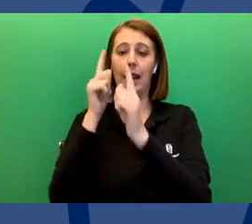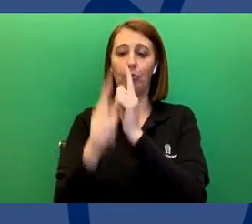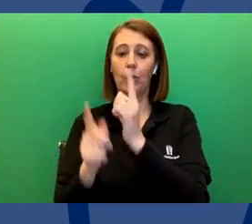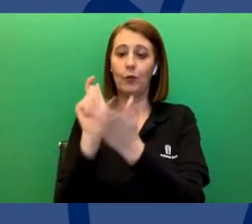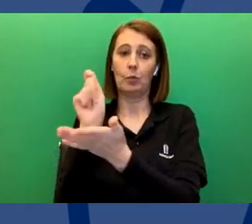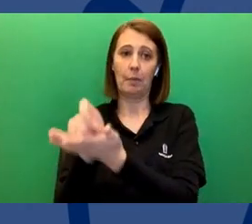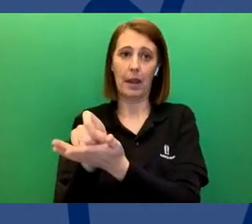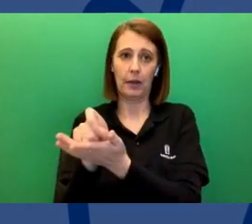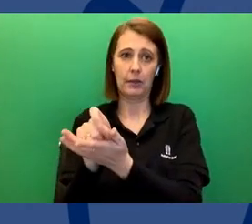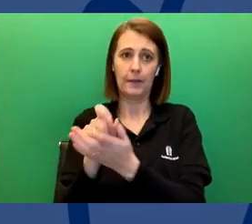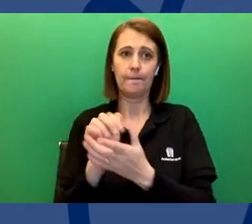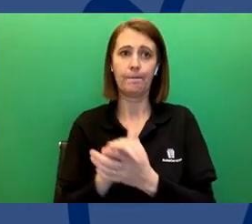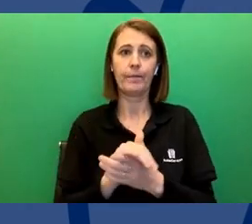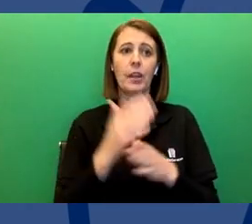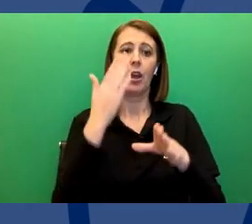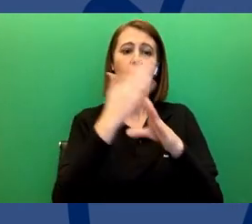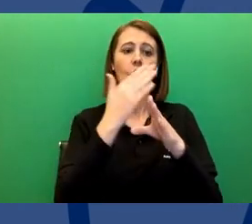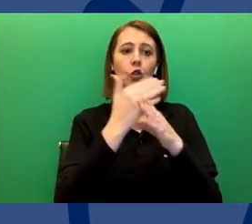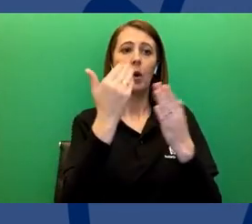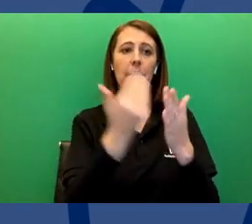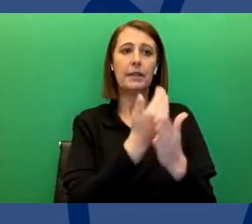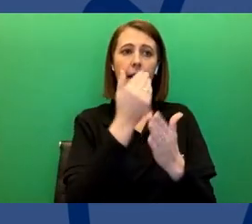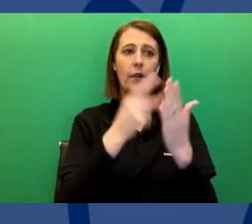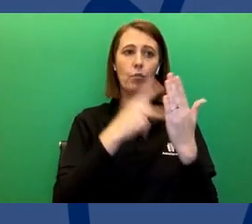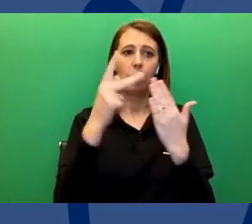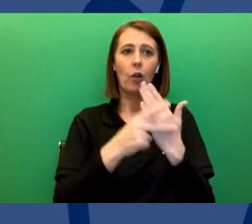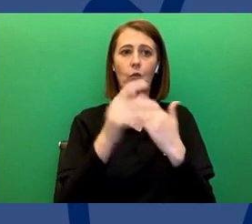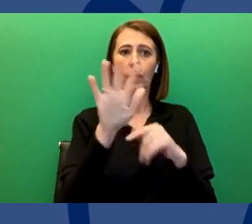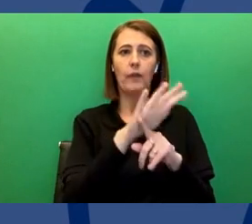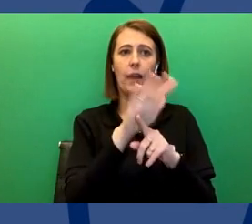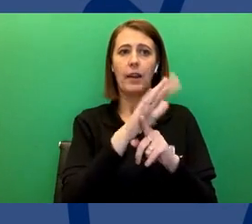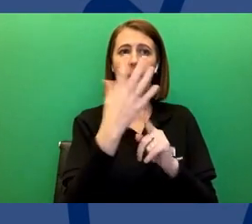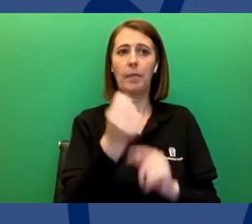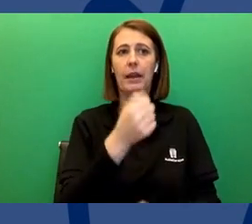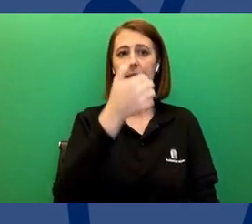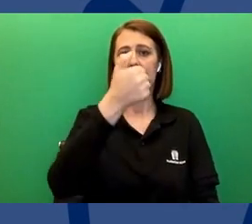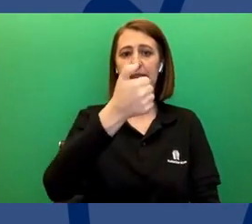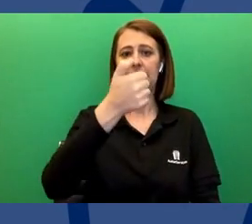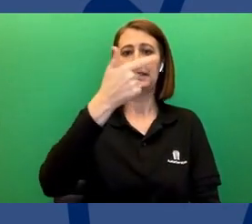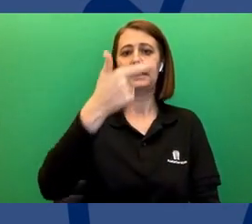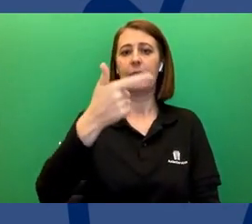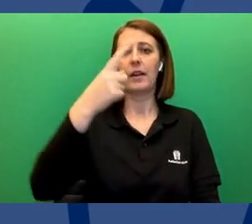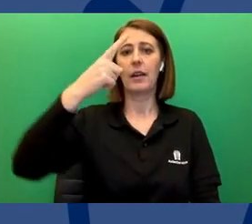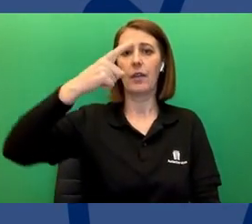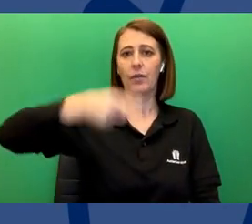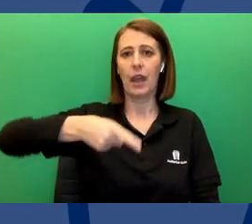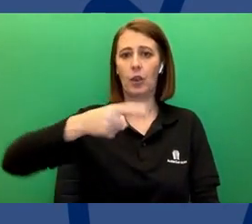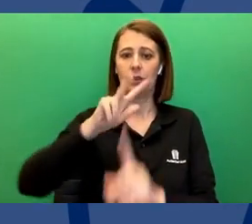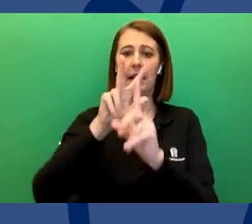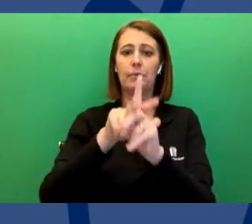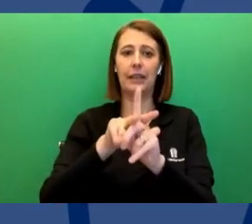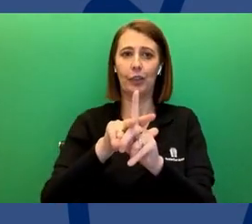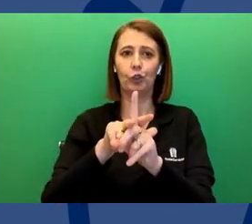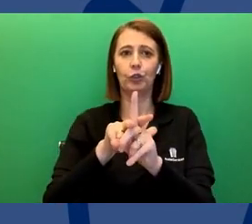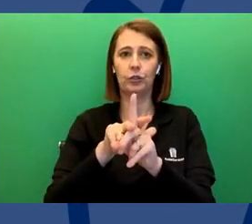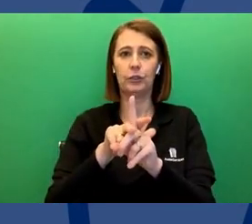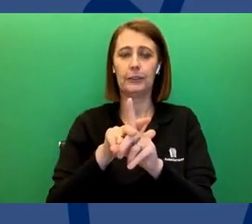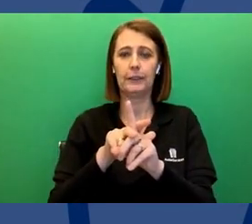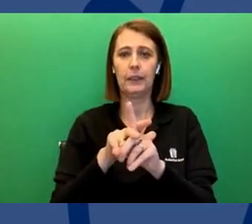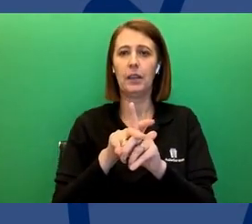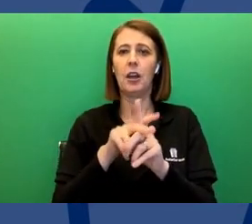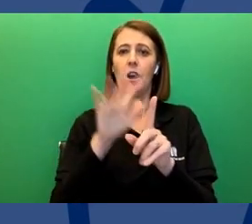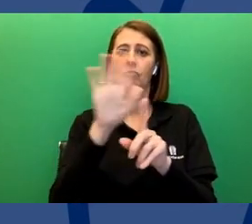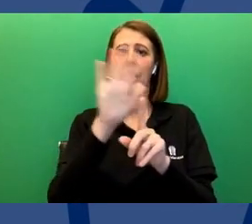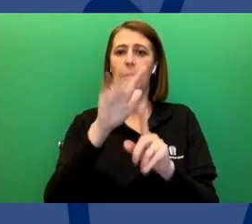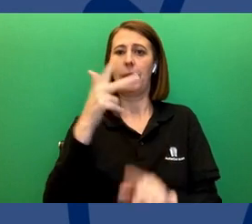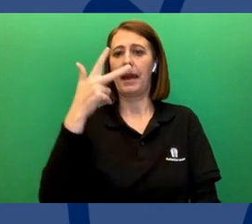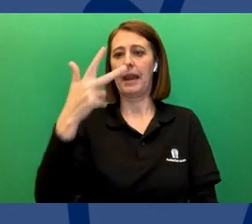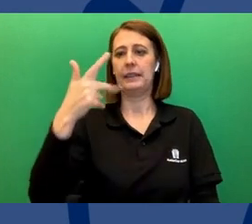And the Jobsaver program, we've had around 67,000 applications with 86 million approved